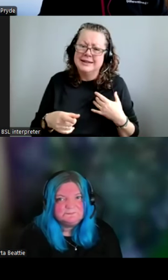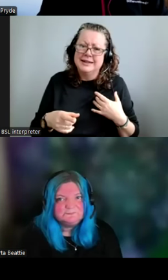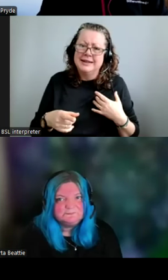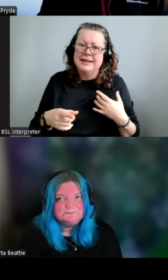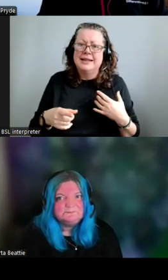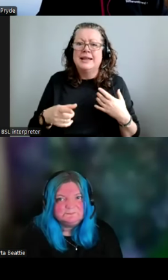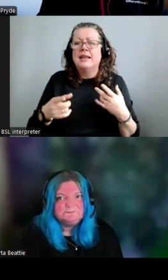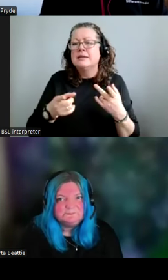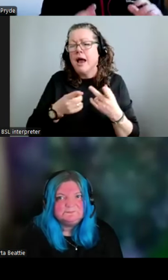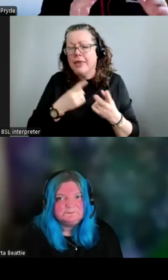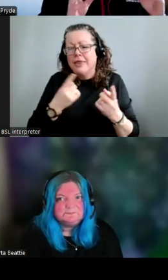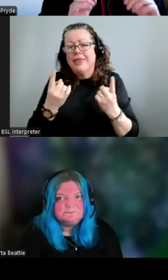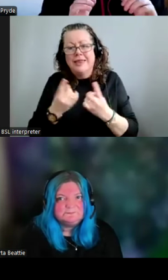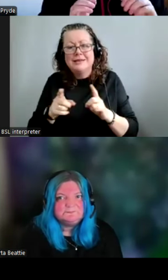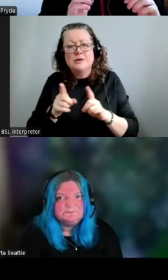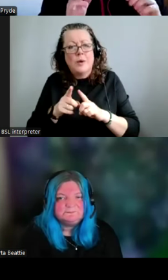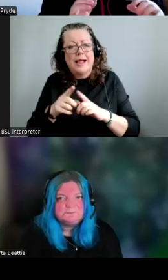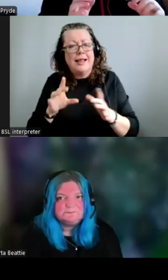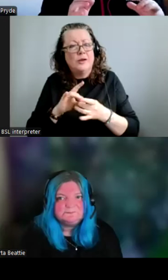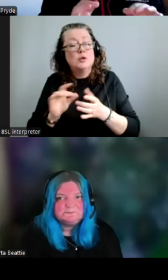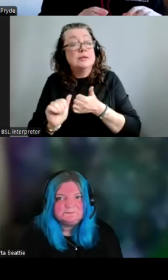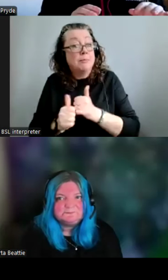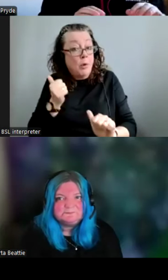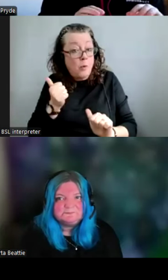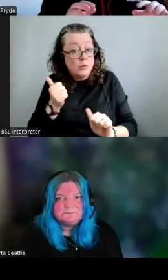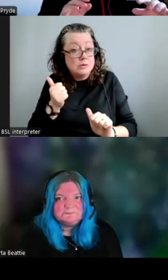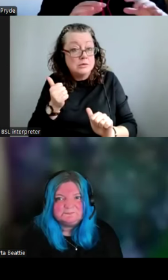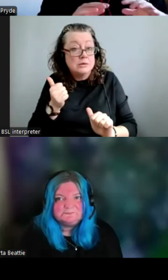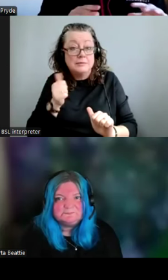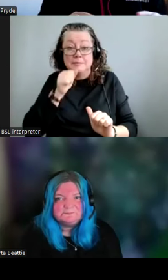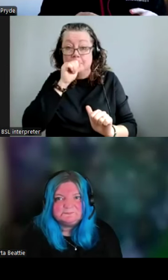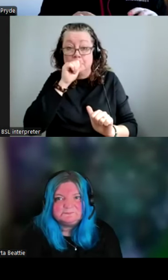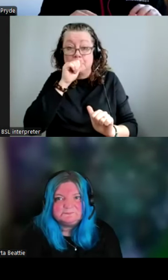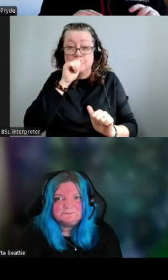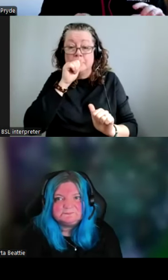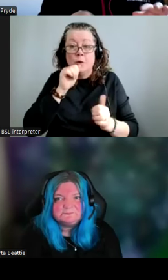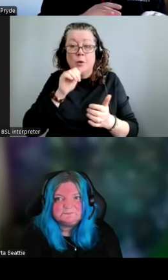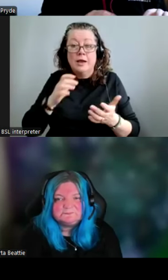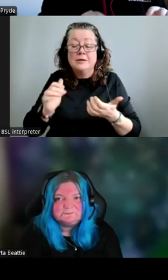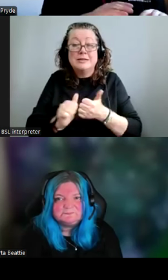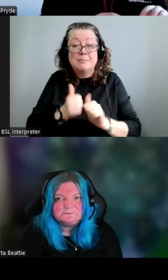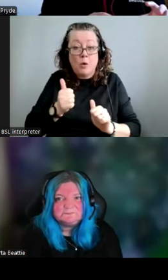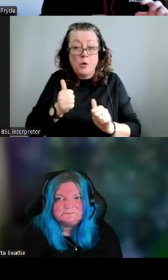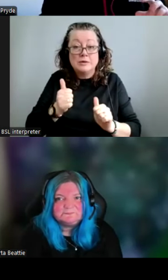particularly where you can now get sport boards where you can feel the actual ball moving on a football pitch.